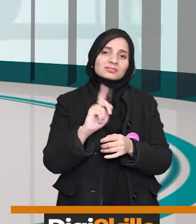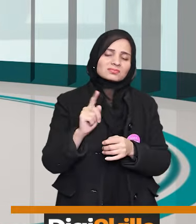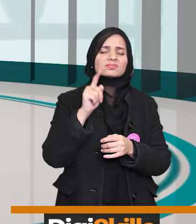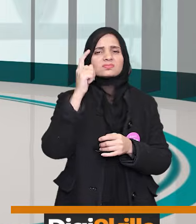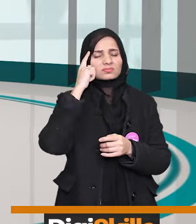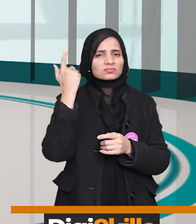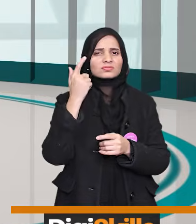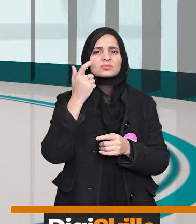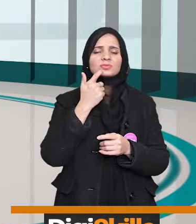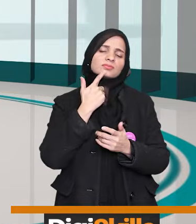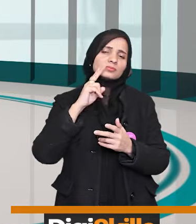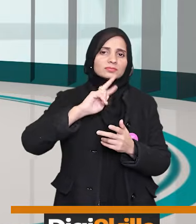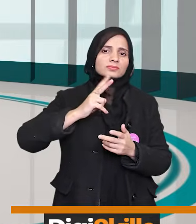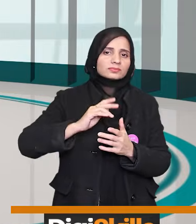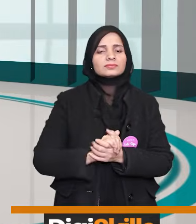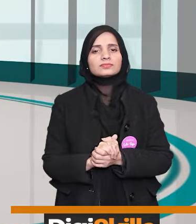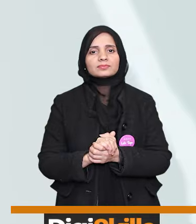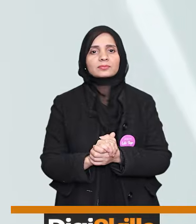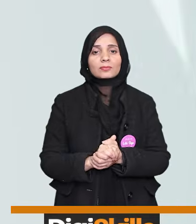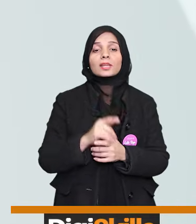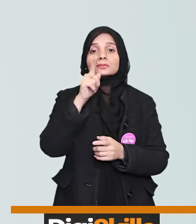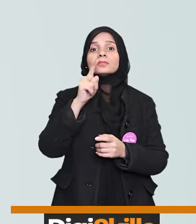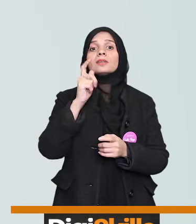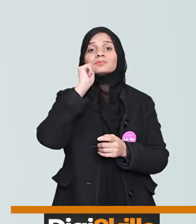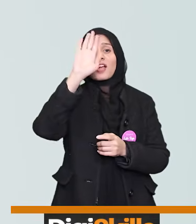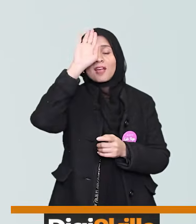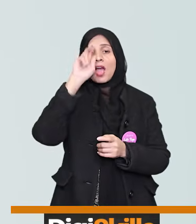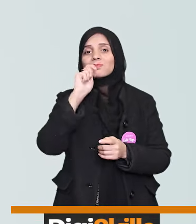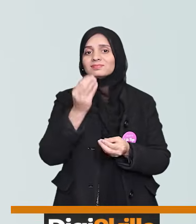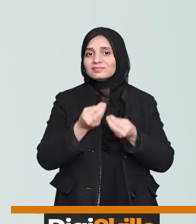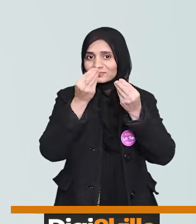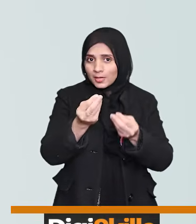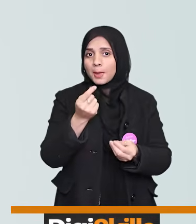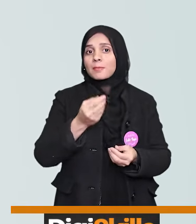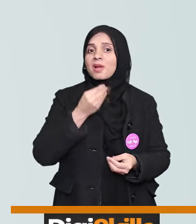I think you are asking little too much. You are accountable for the work you produce,